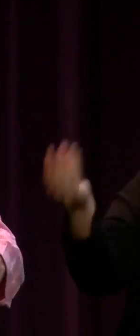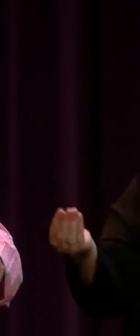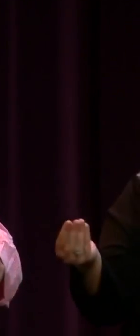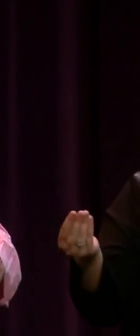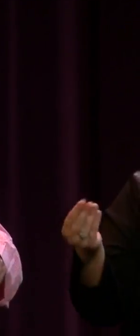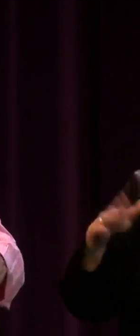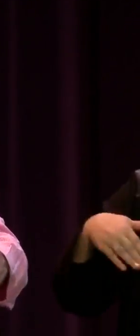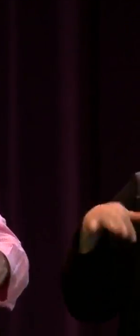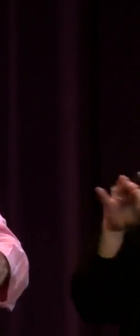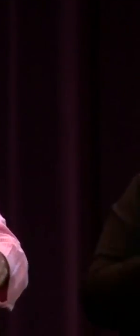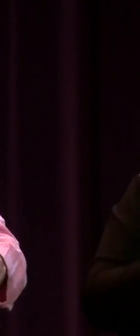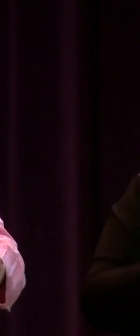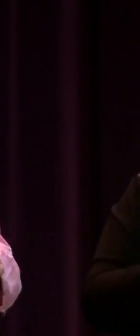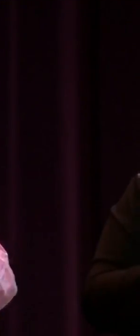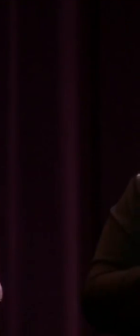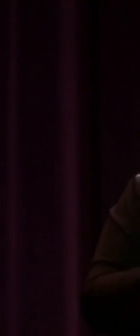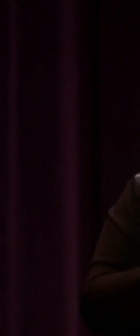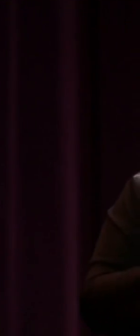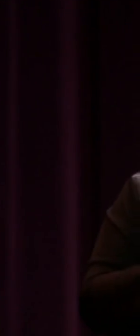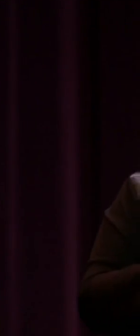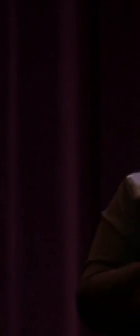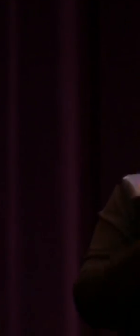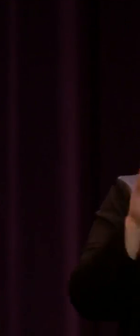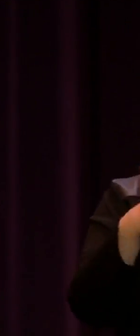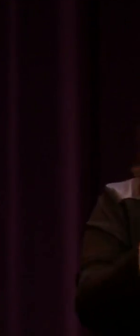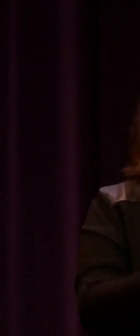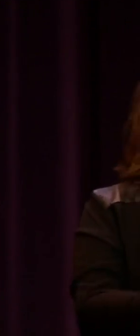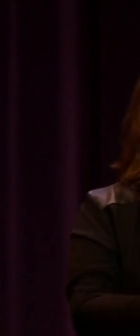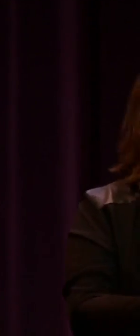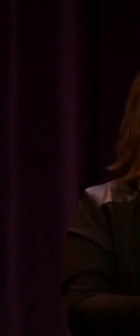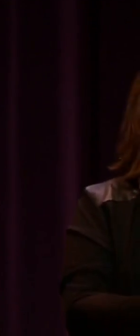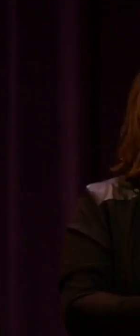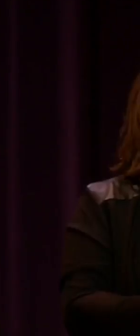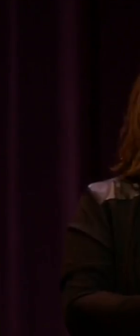THEY HAVEN'T EVEN VOTED. THAT SHOWS THE RHETORICAL